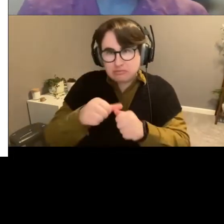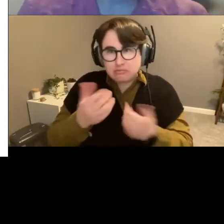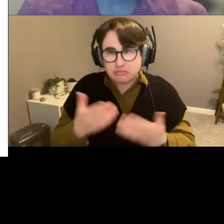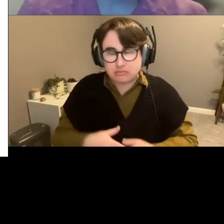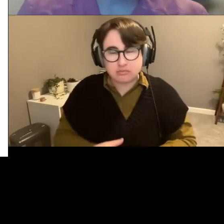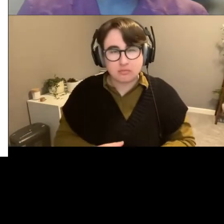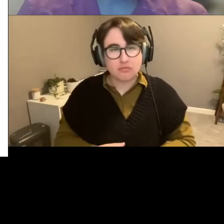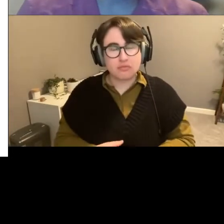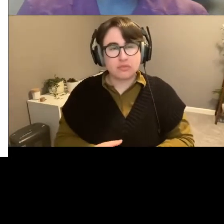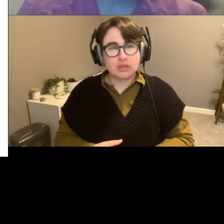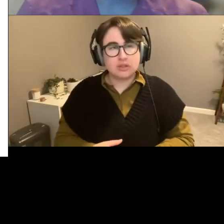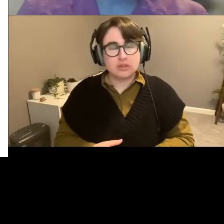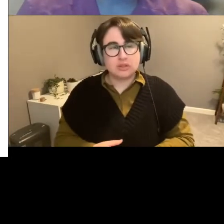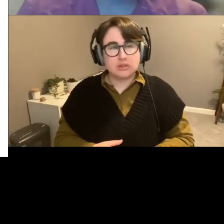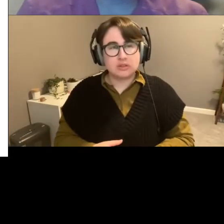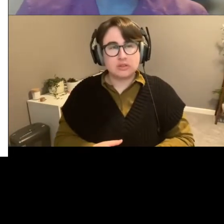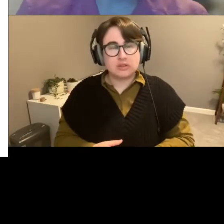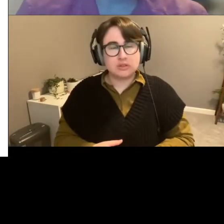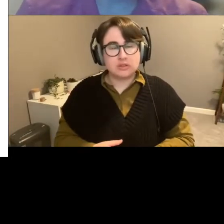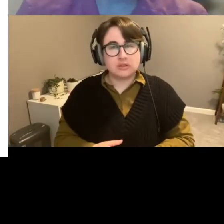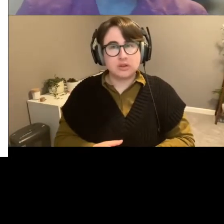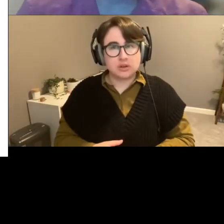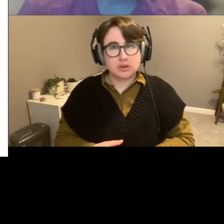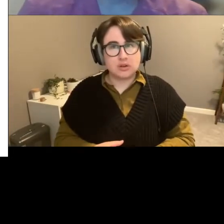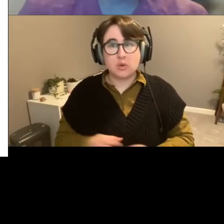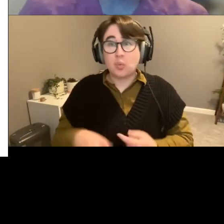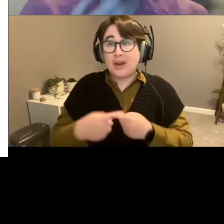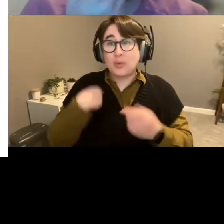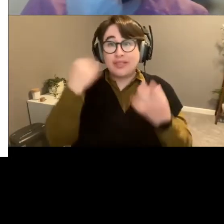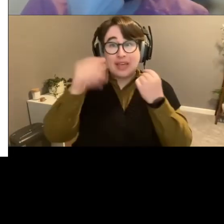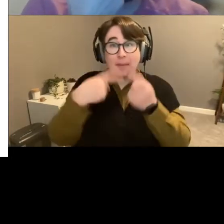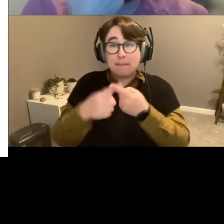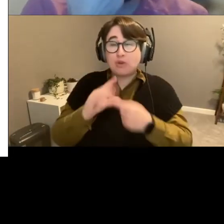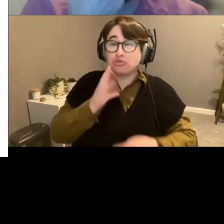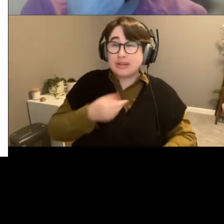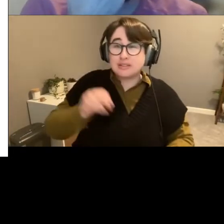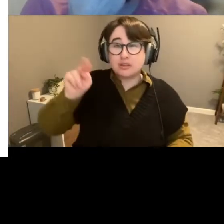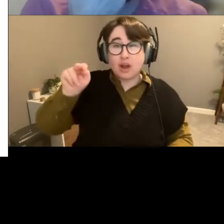of trans and nonbinary people often are at the intersections